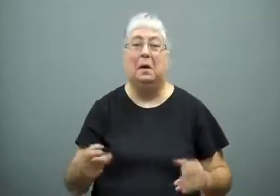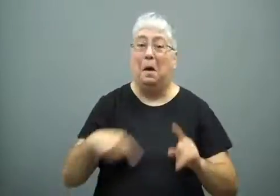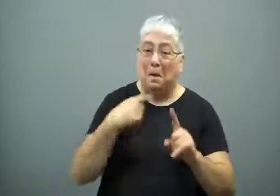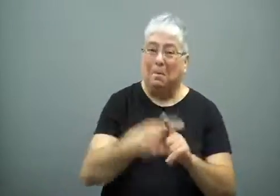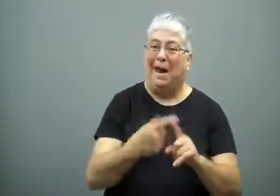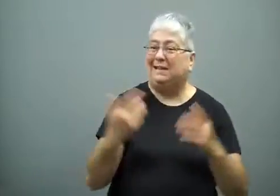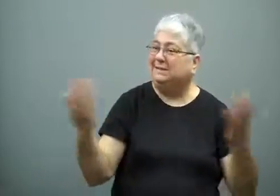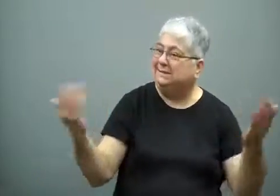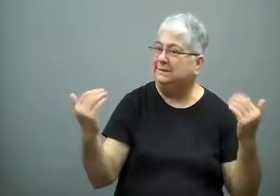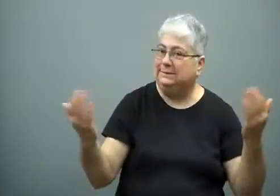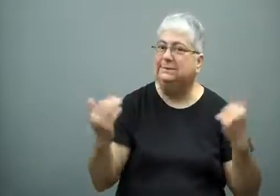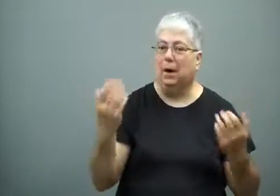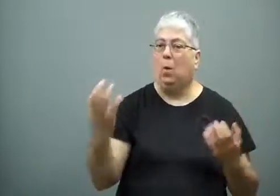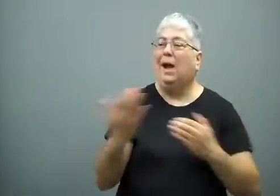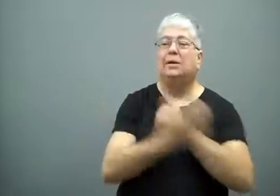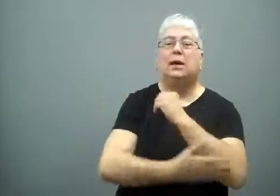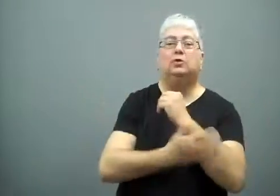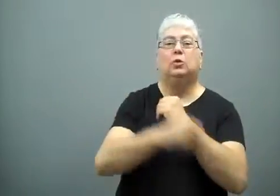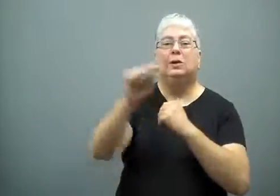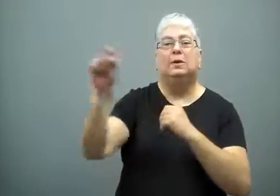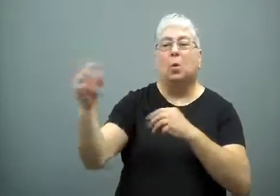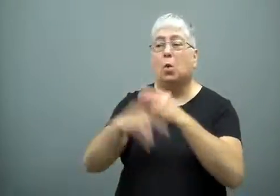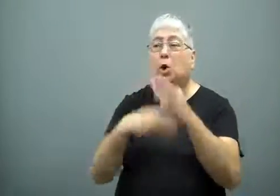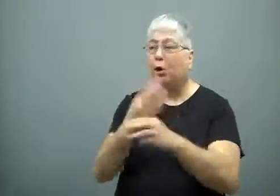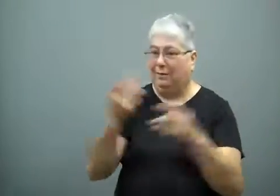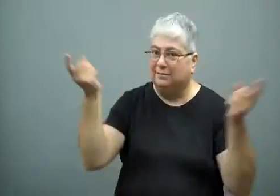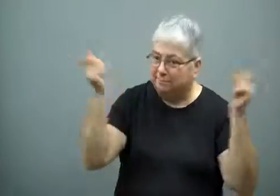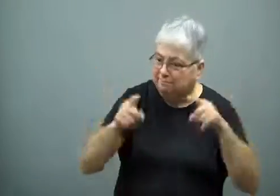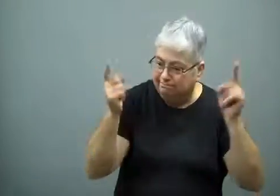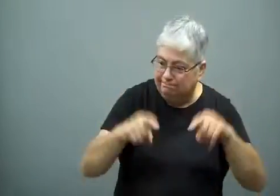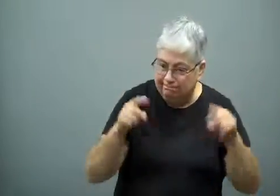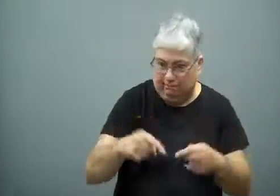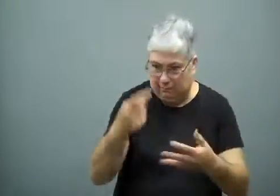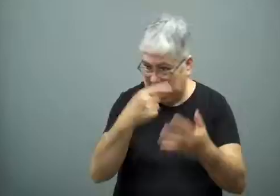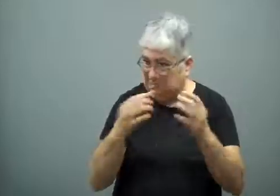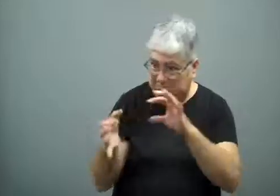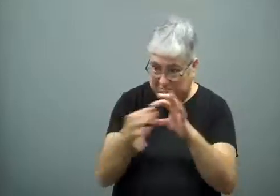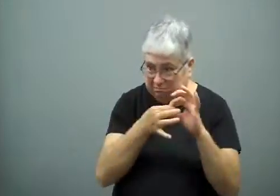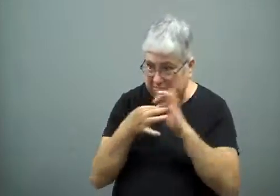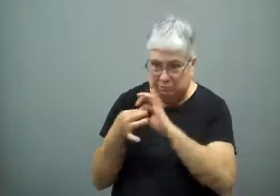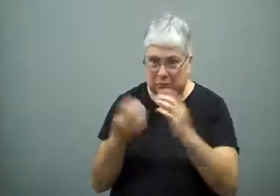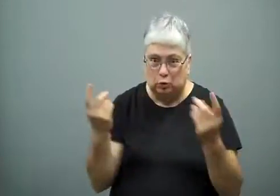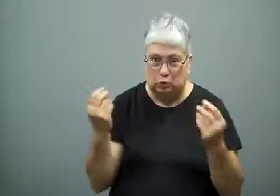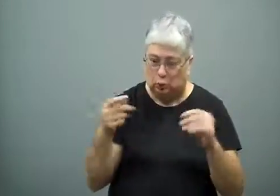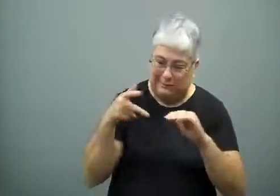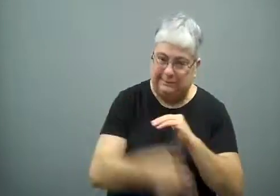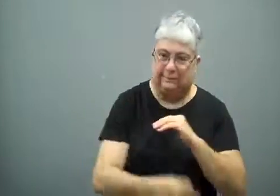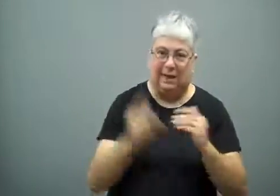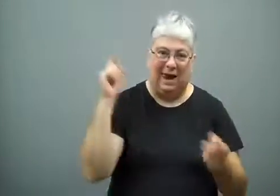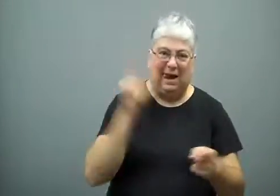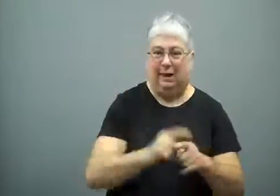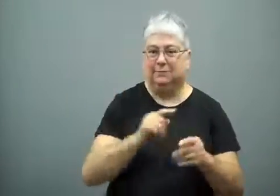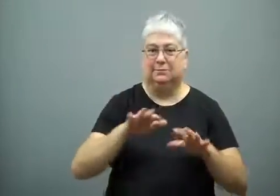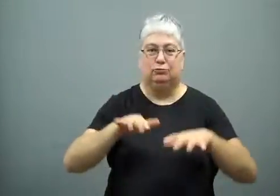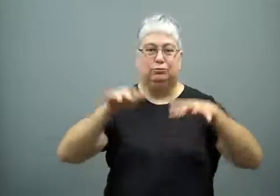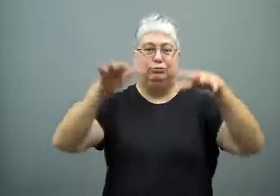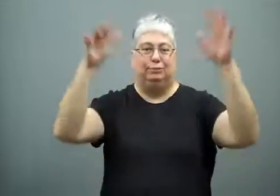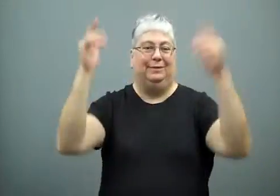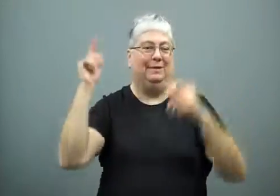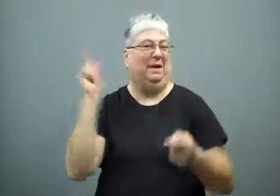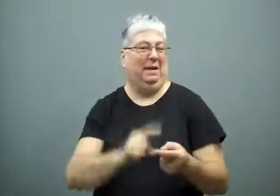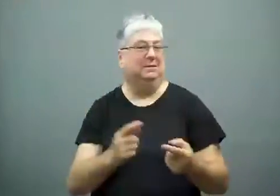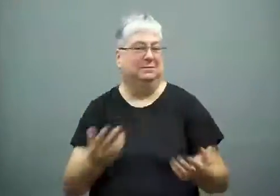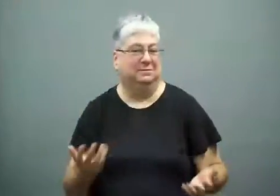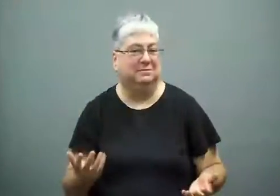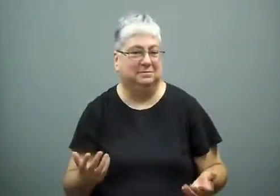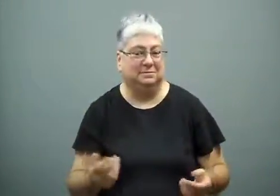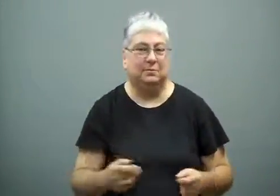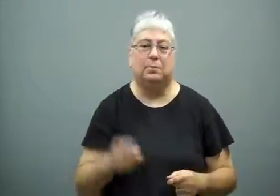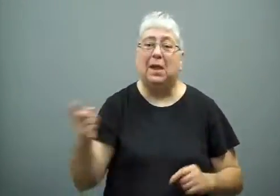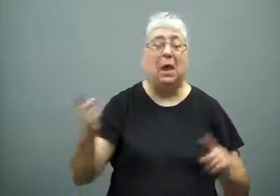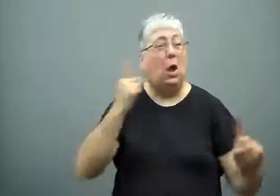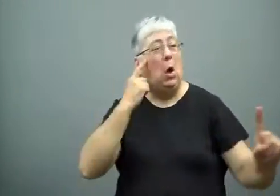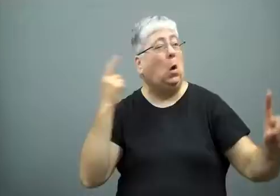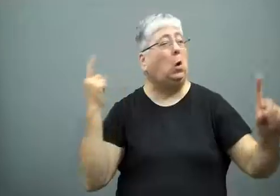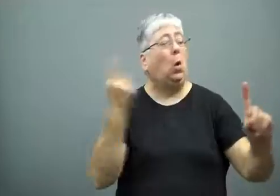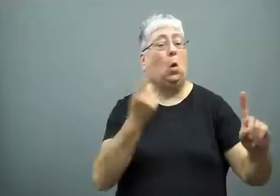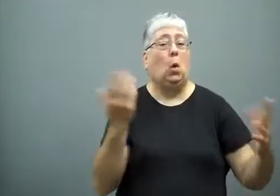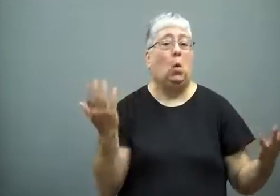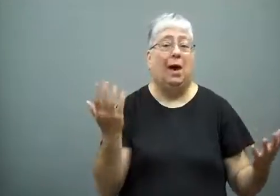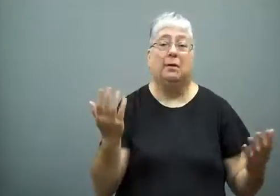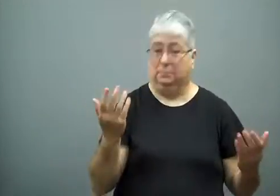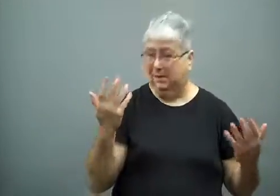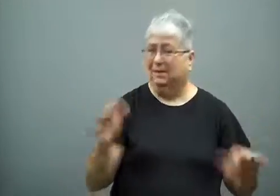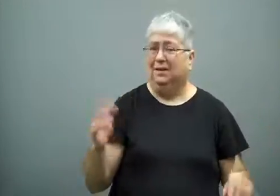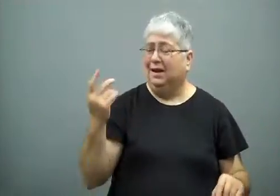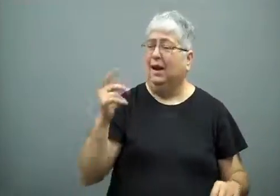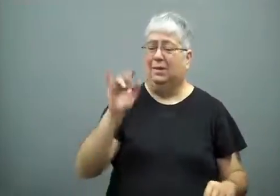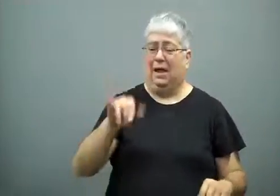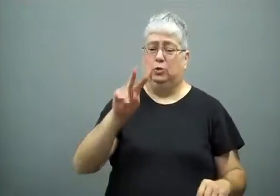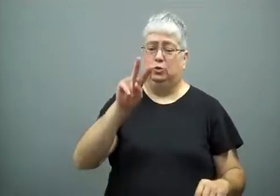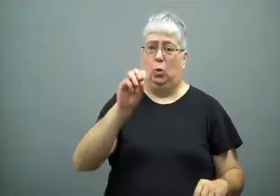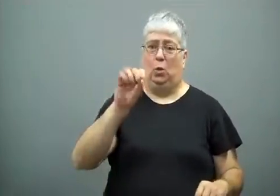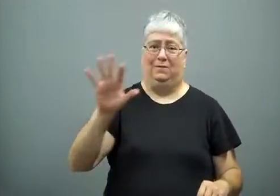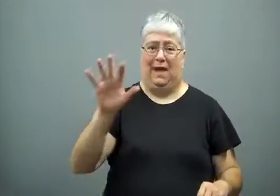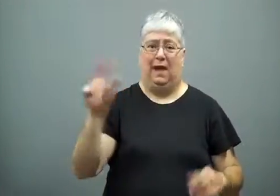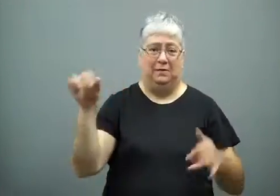He wants international cooperation in reducing carbon emissions.